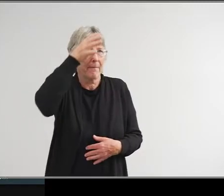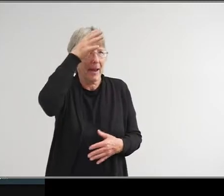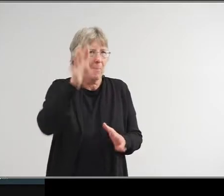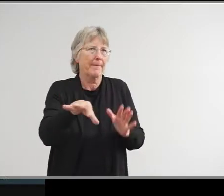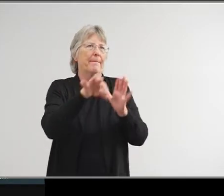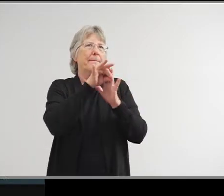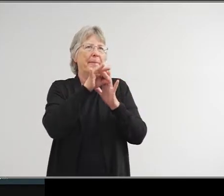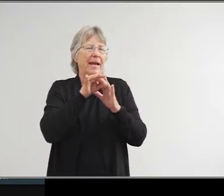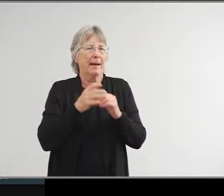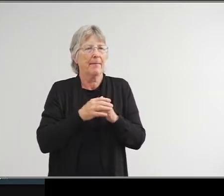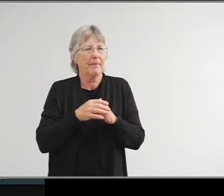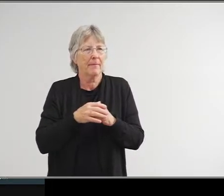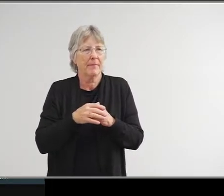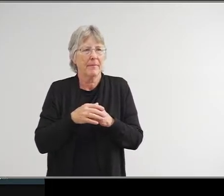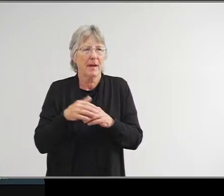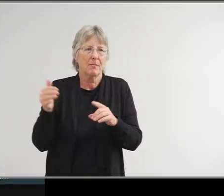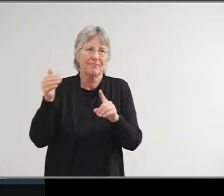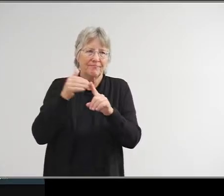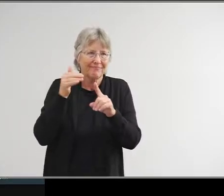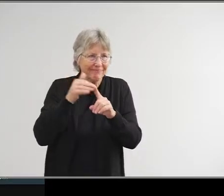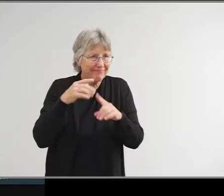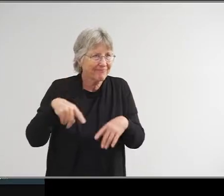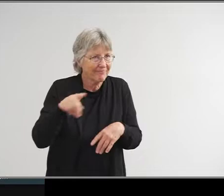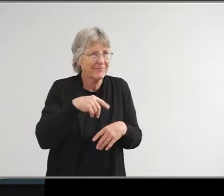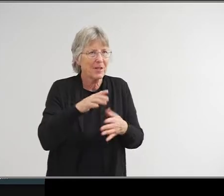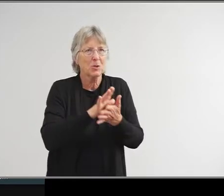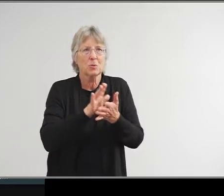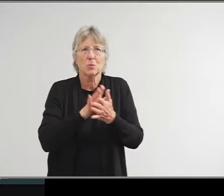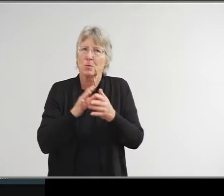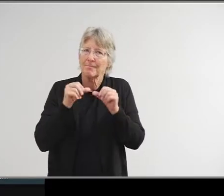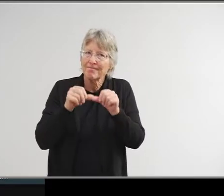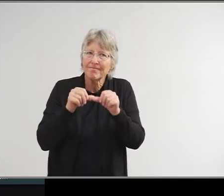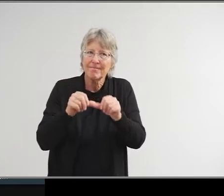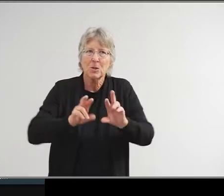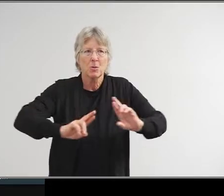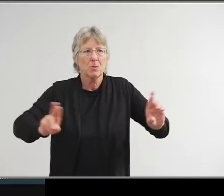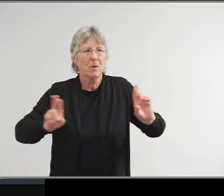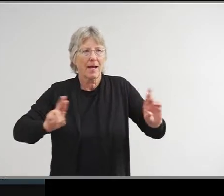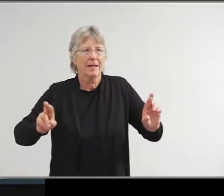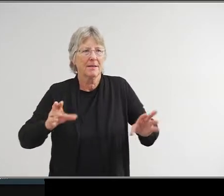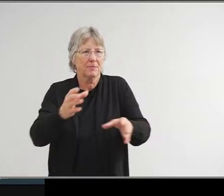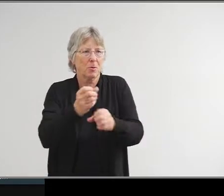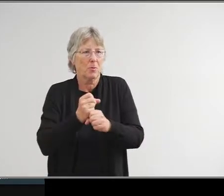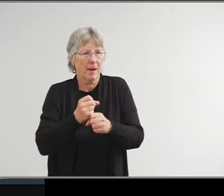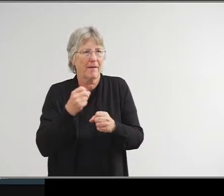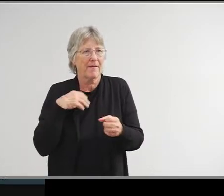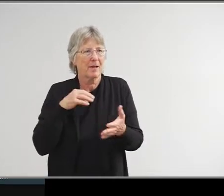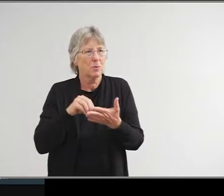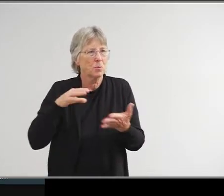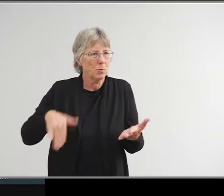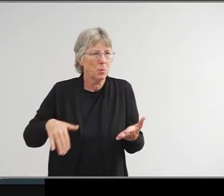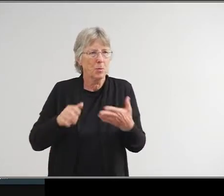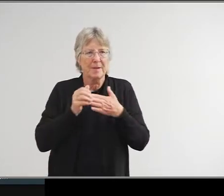that our schools continue to be ready to receive students and that the guidance to our schools